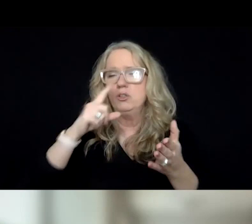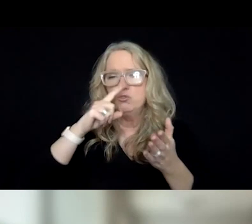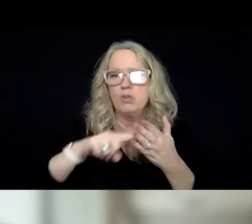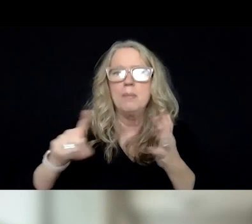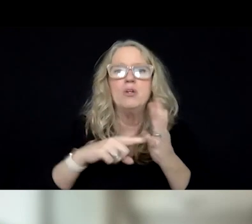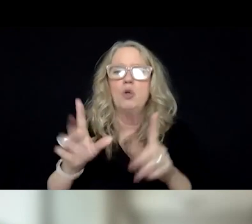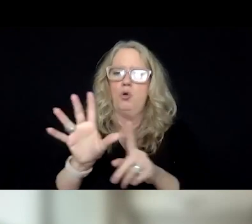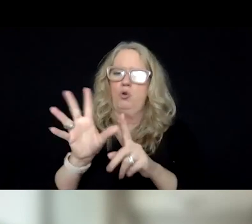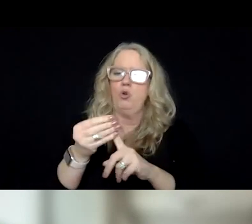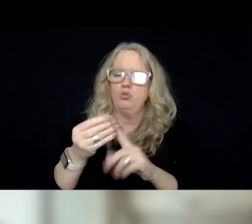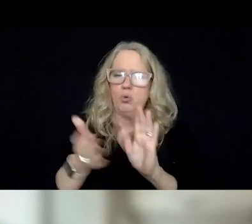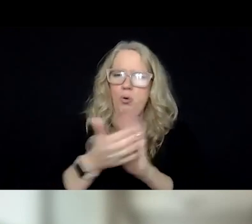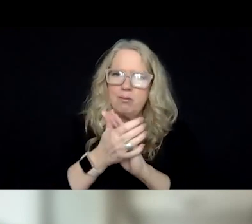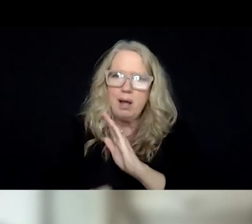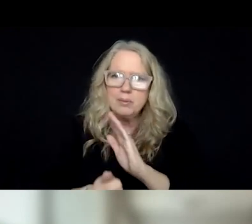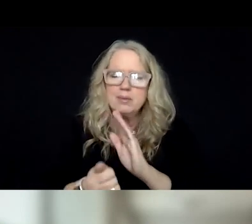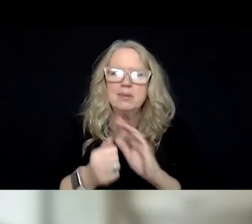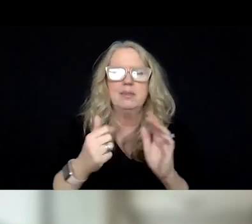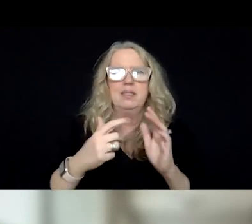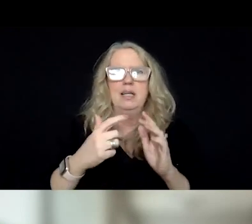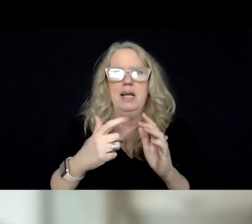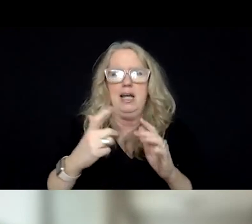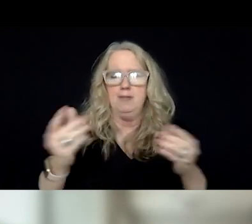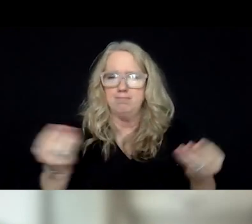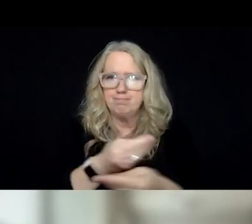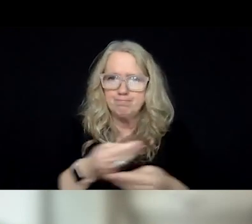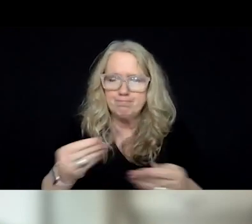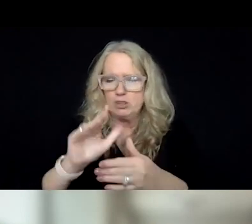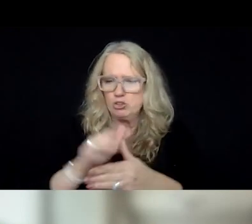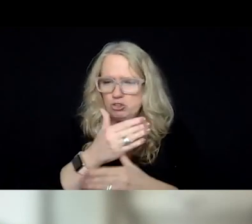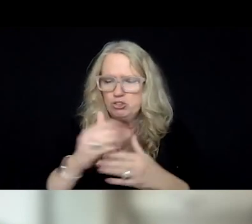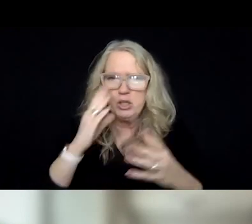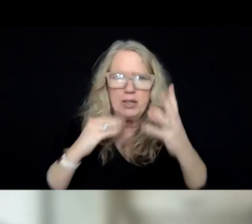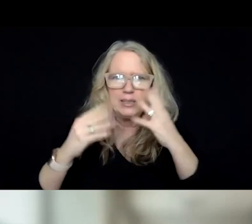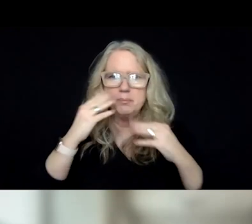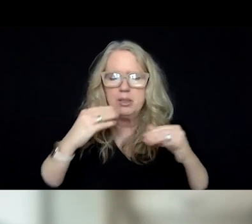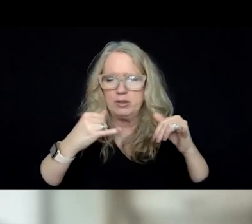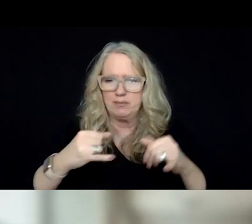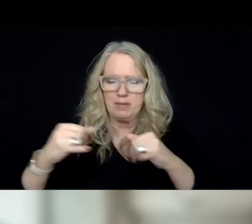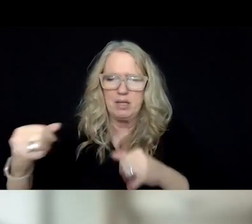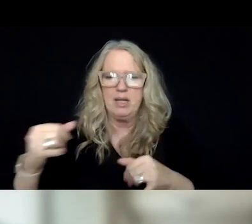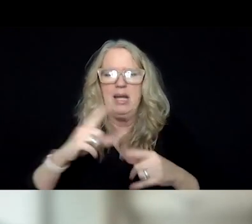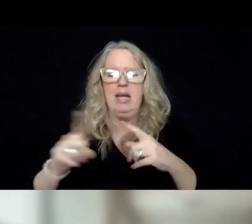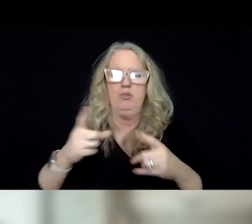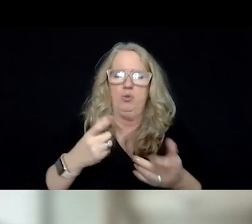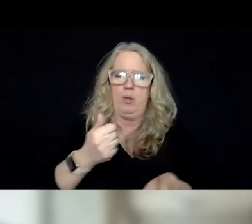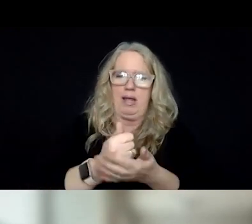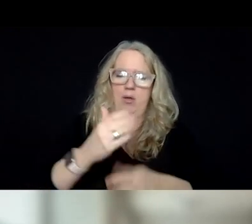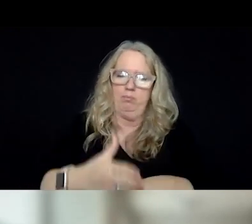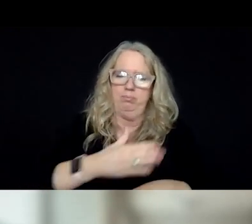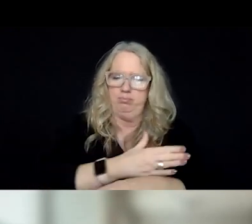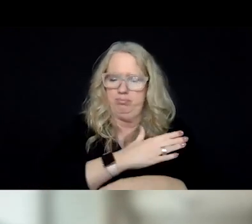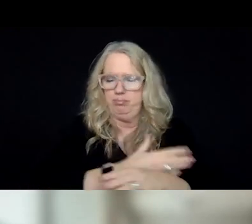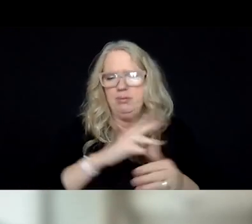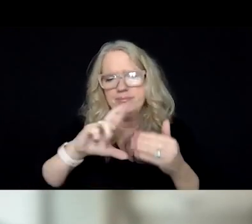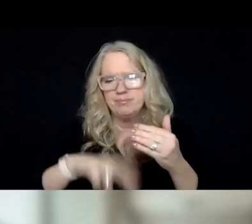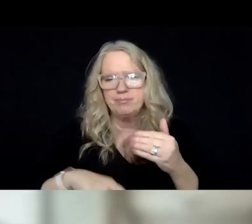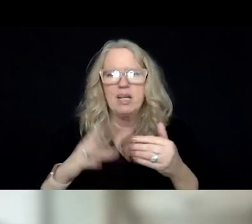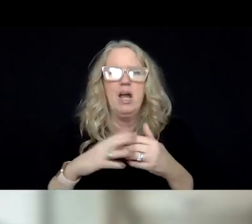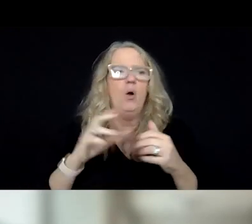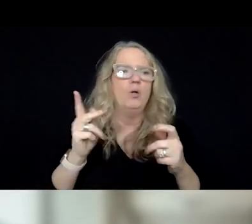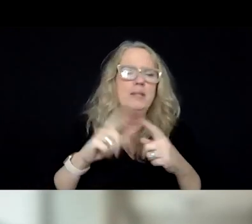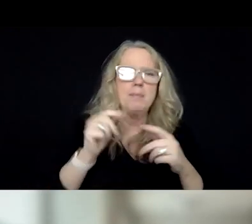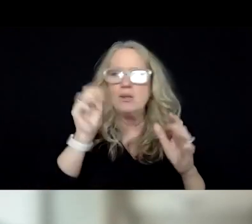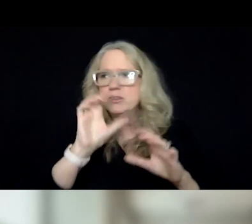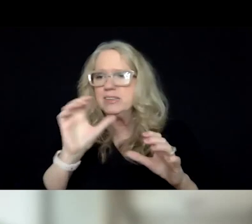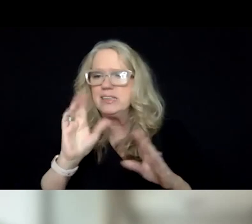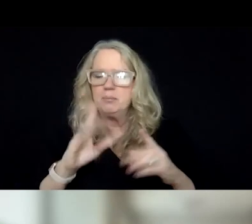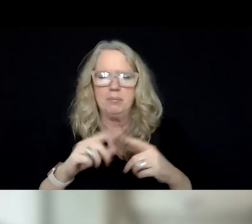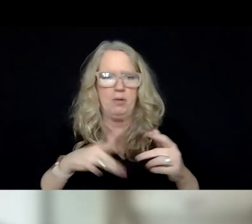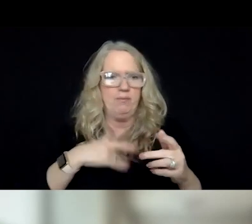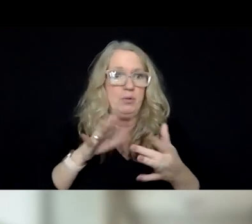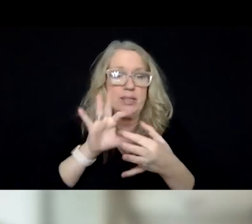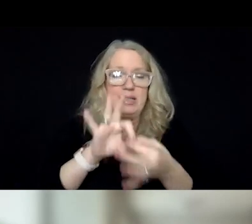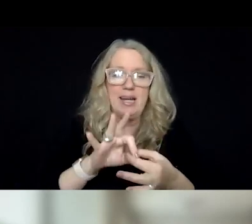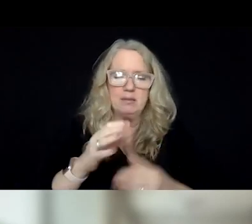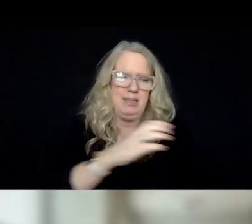COMPETENCE, IMPROVING OUTCOMES, CONNECTEDNESS, AND ALL OF THE